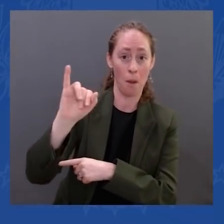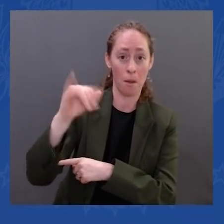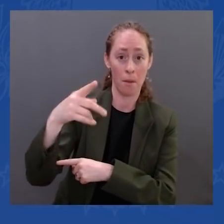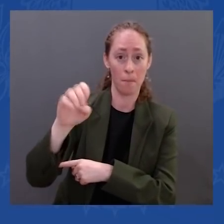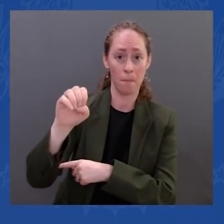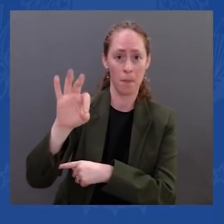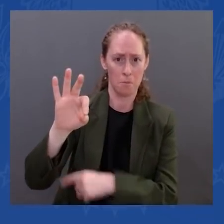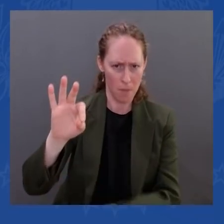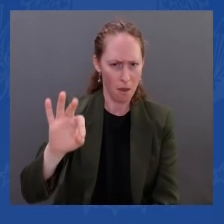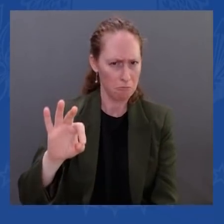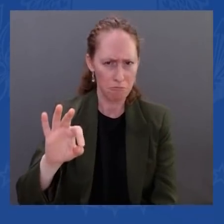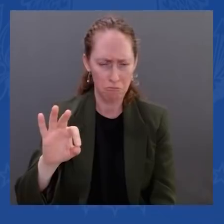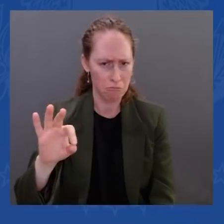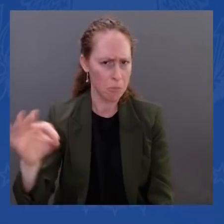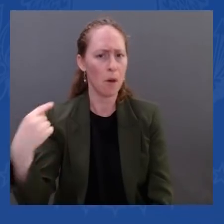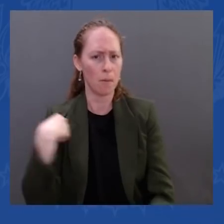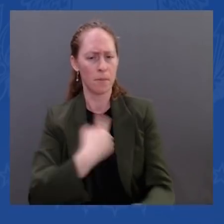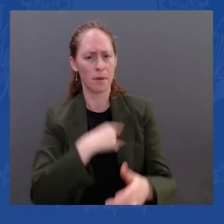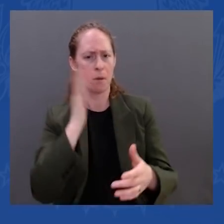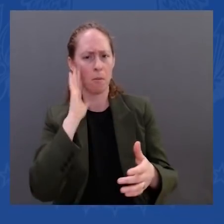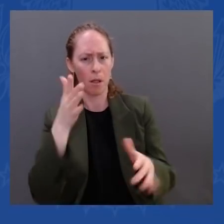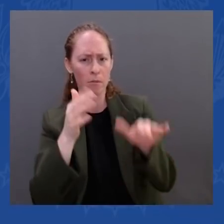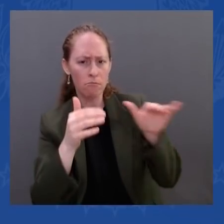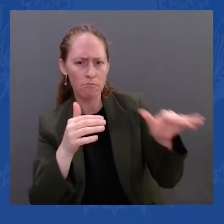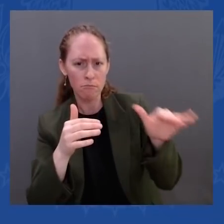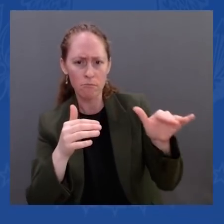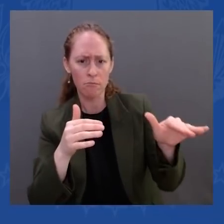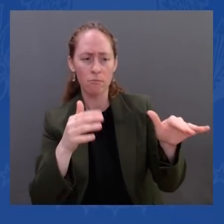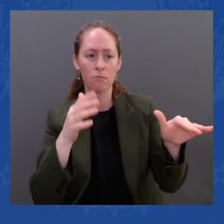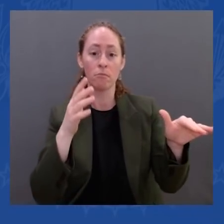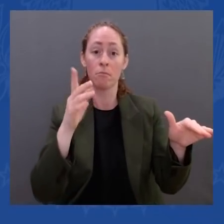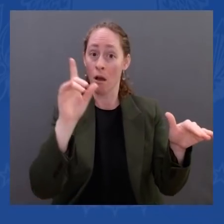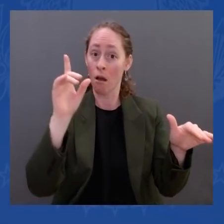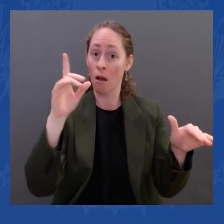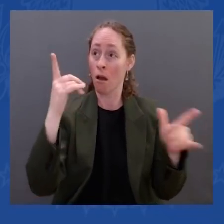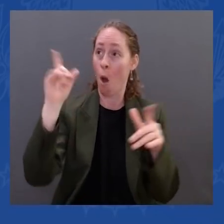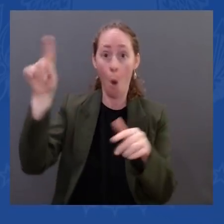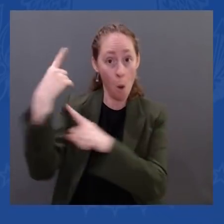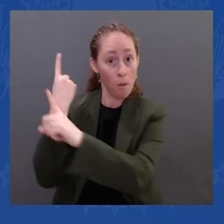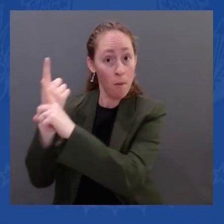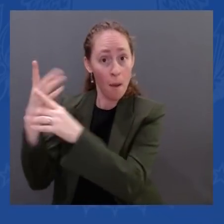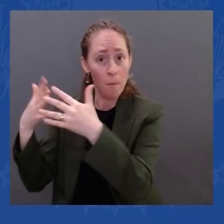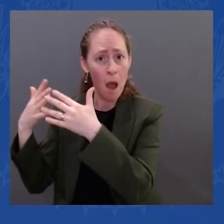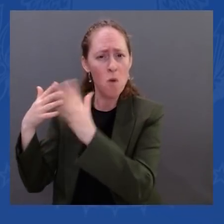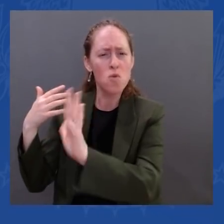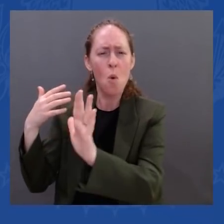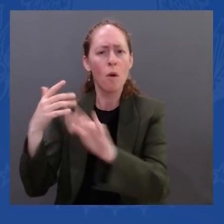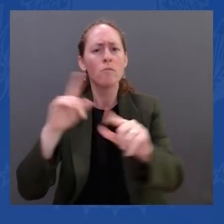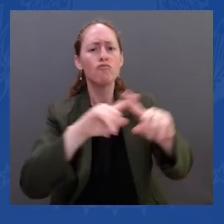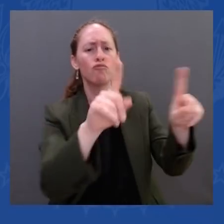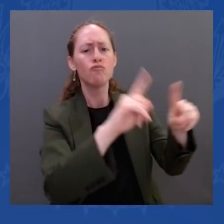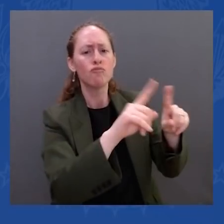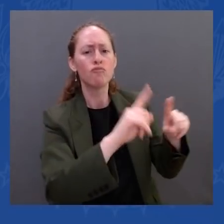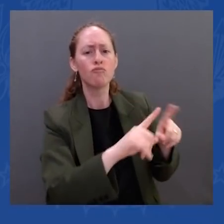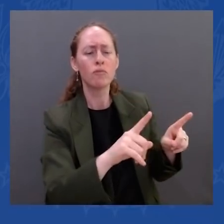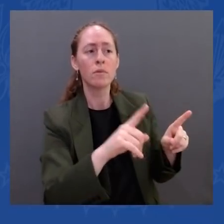but regional partners, including the ASEAN countries, in order to jointly deliver concrete results.